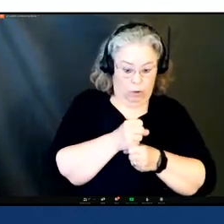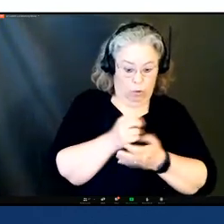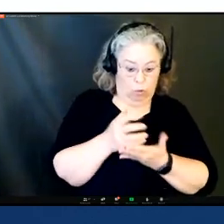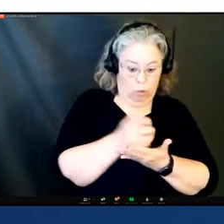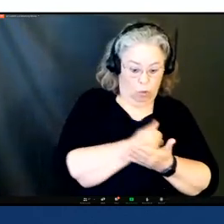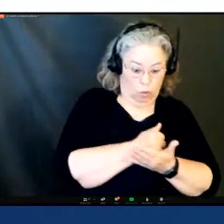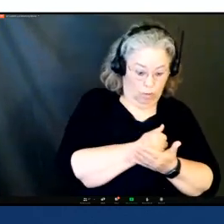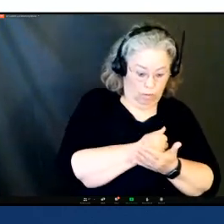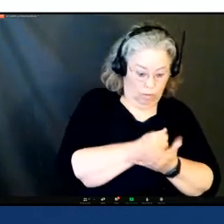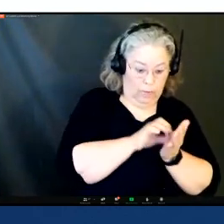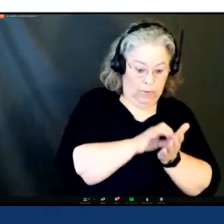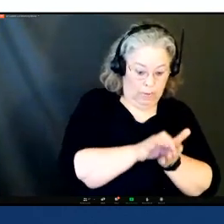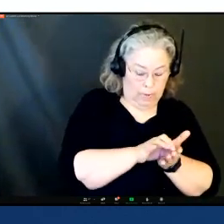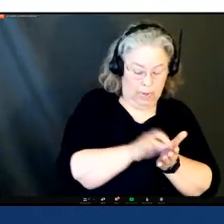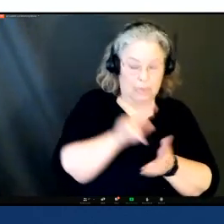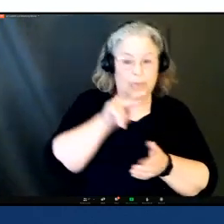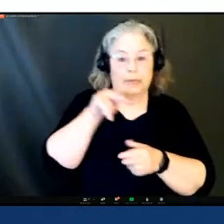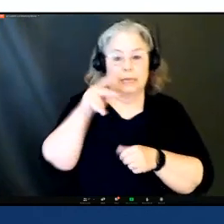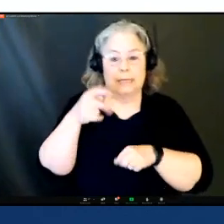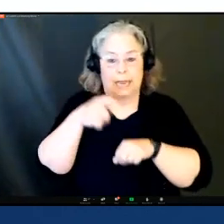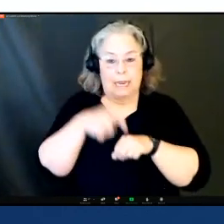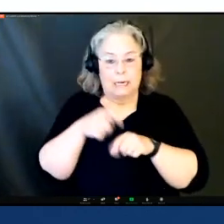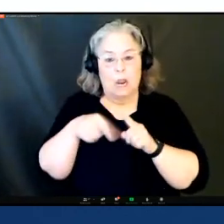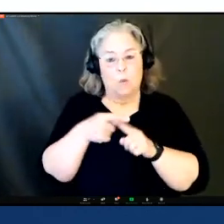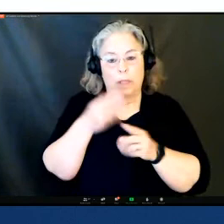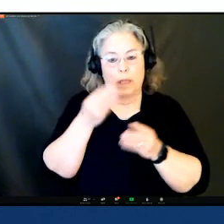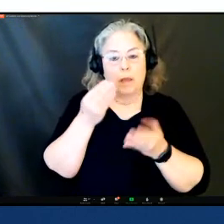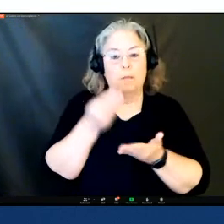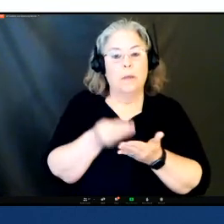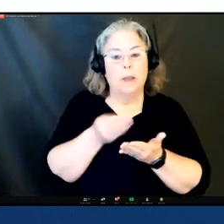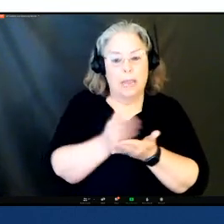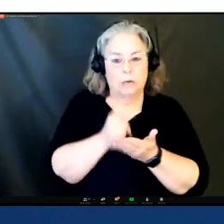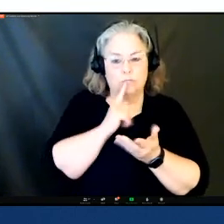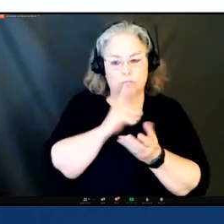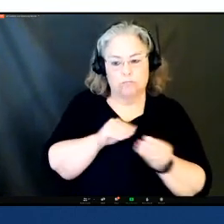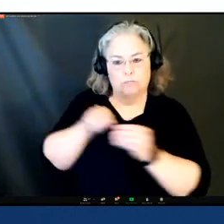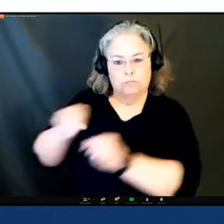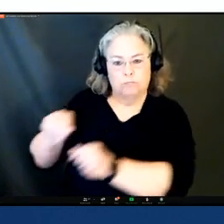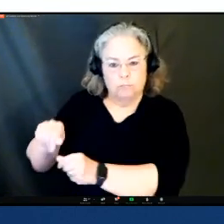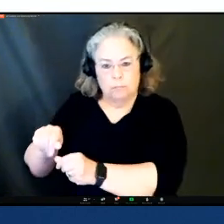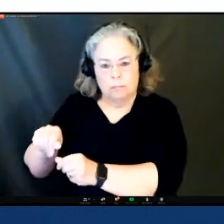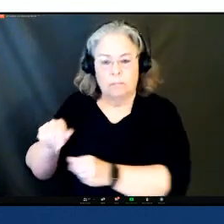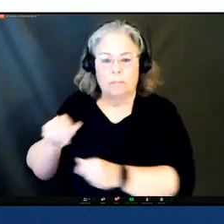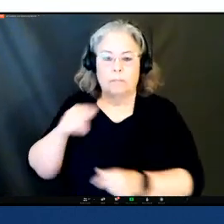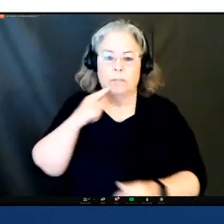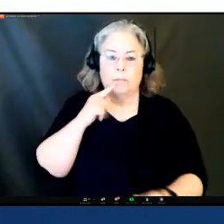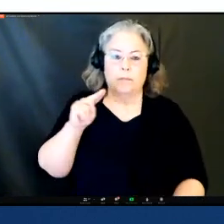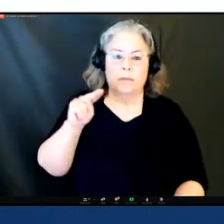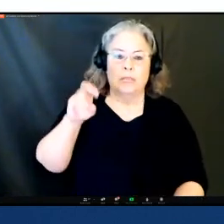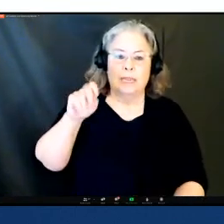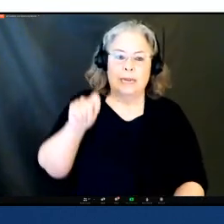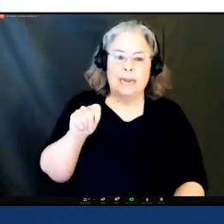where the expenditure actually occurs. Net financing uses our total appropriations